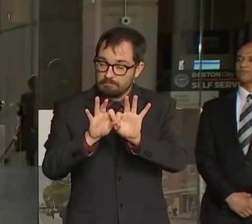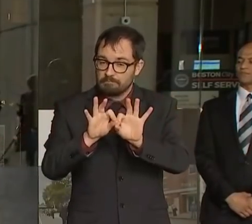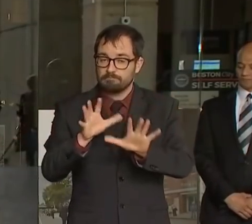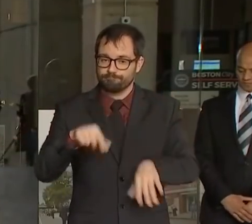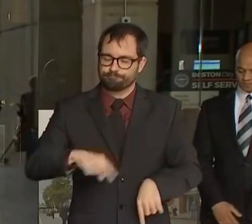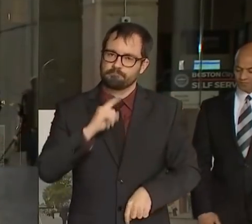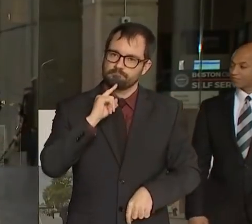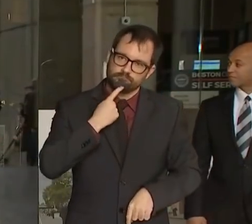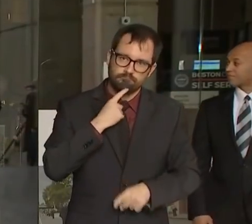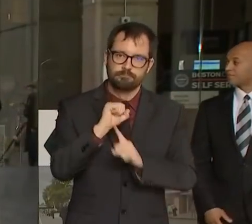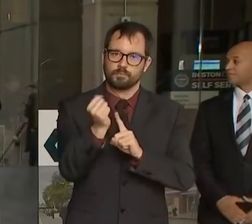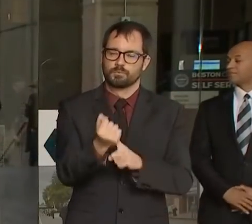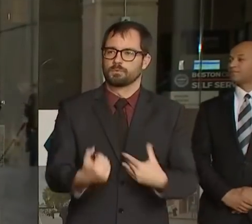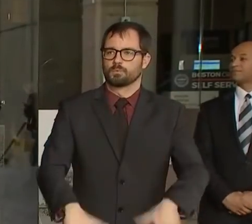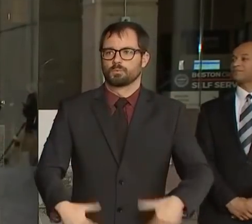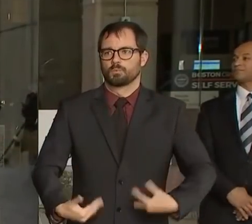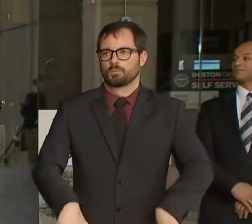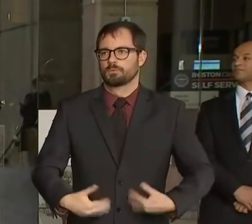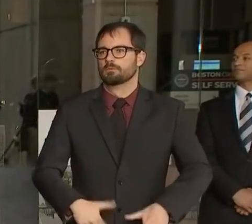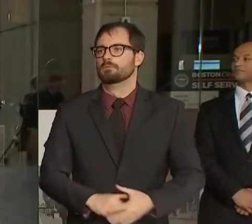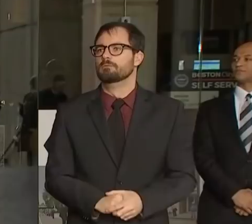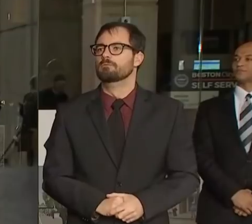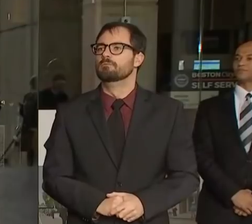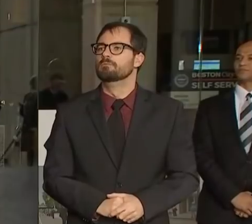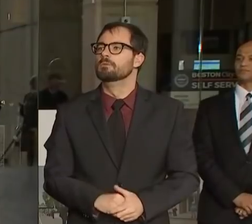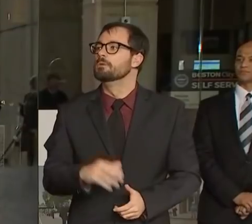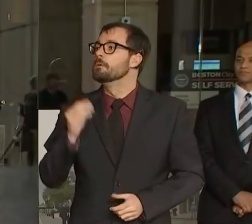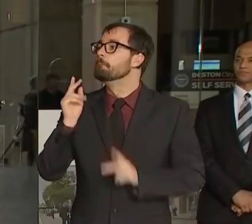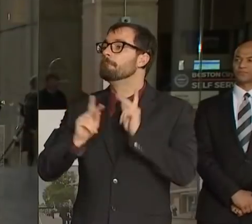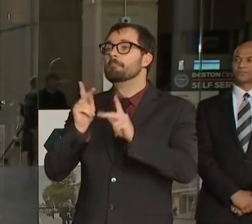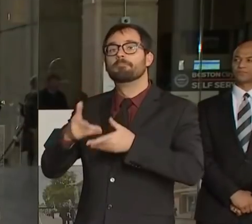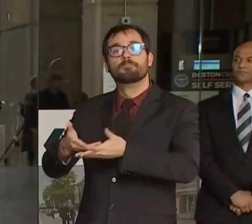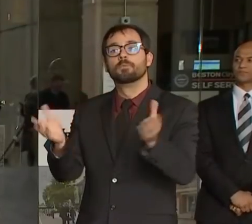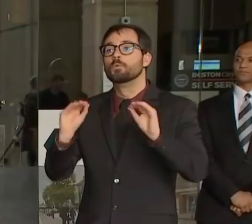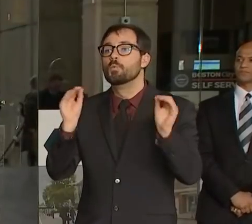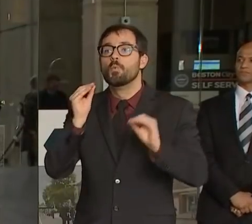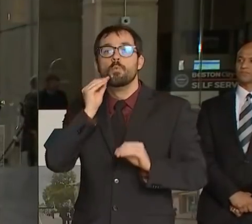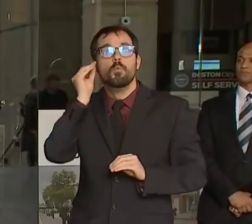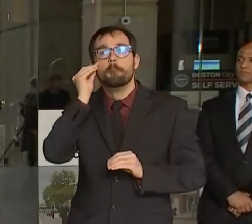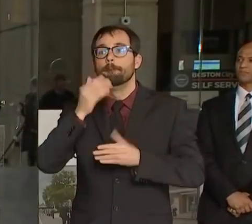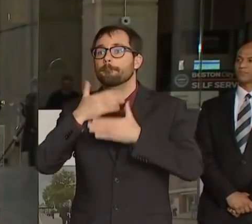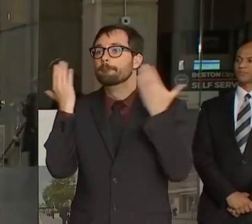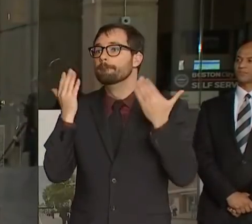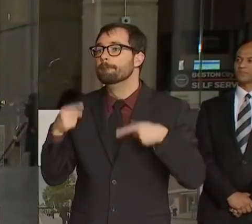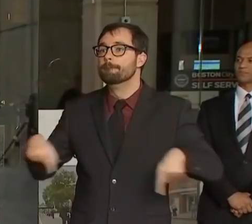WE WANT PEOPLE TO UNDERSTAND THE SERIOUSNESS OF IT. FOR PEOPLE EXPERIENCING